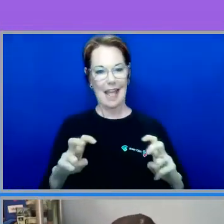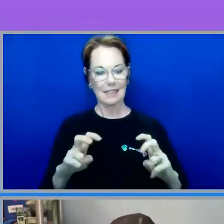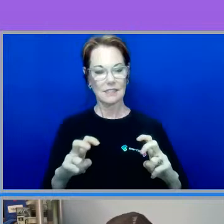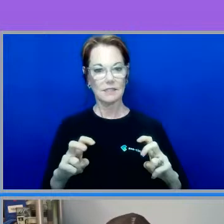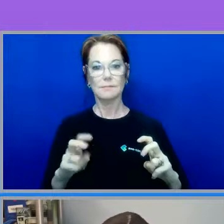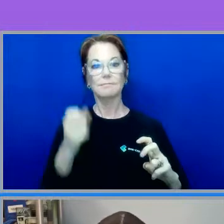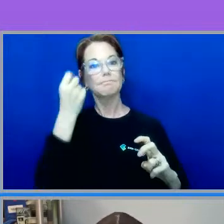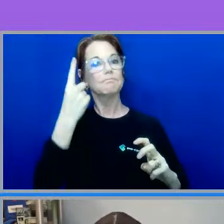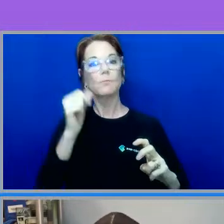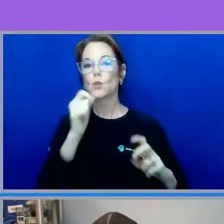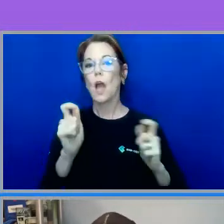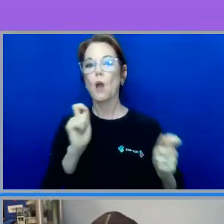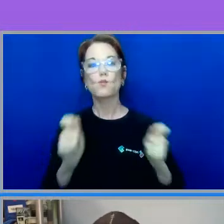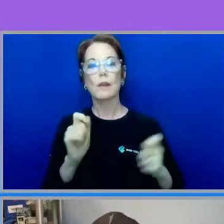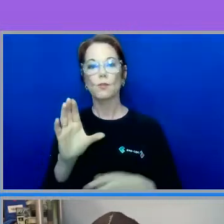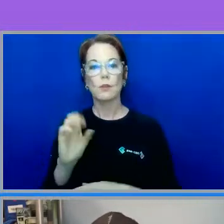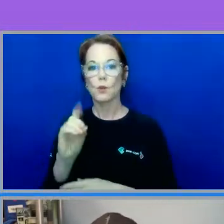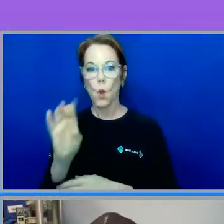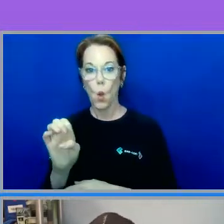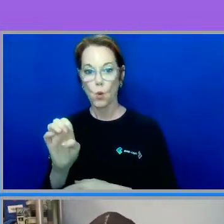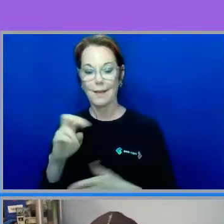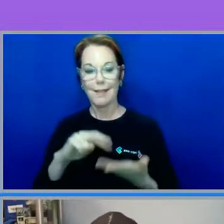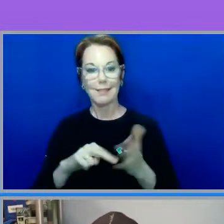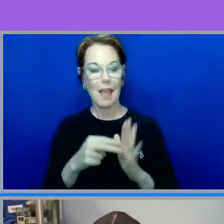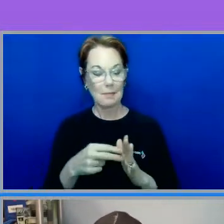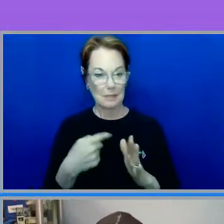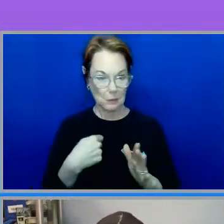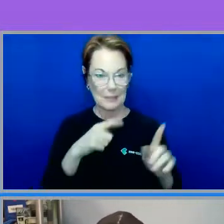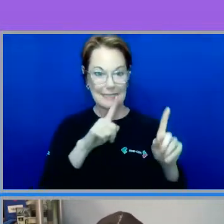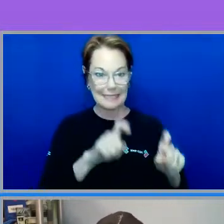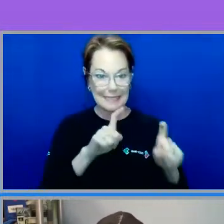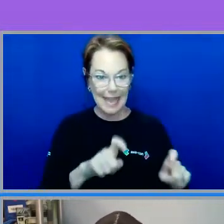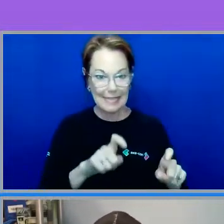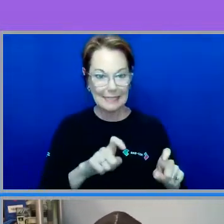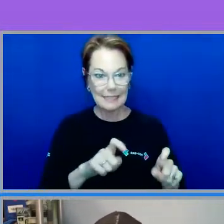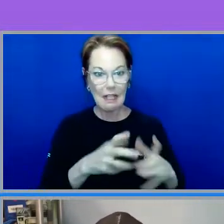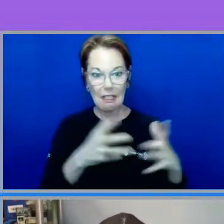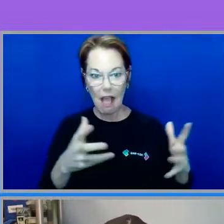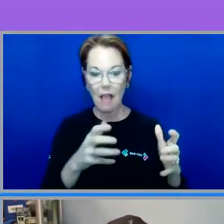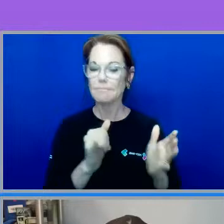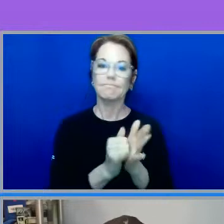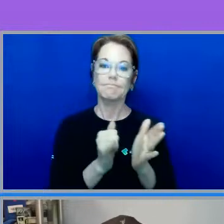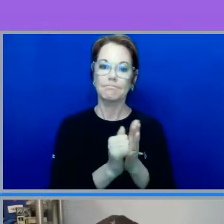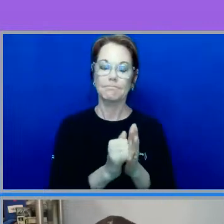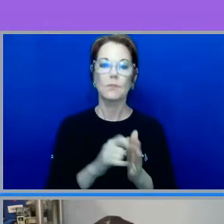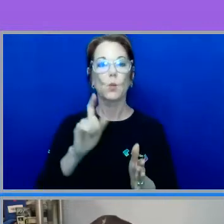We're not rendering the code so we can't test as much. So we